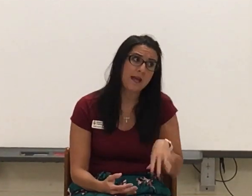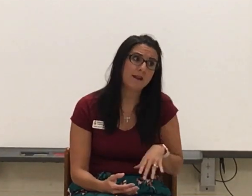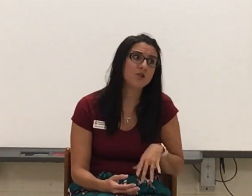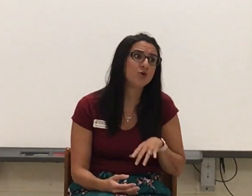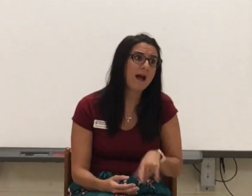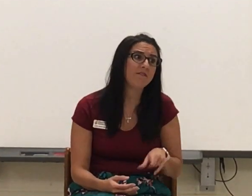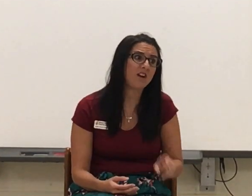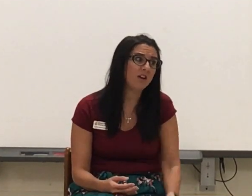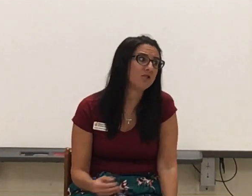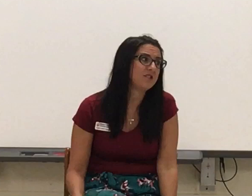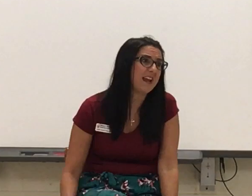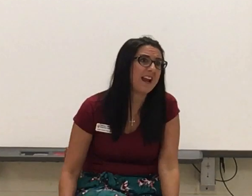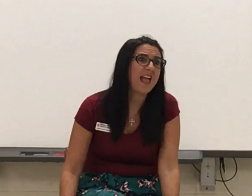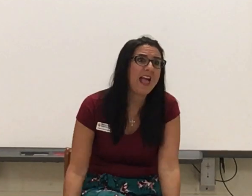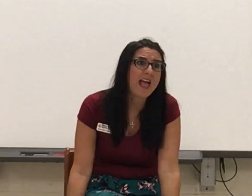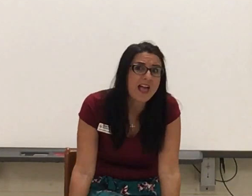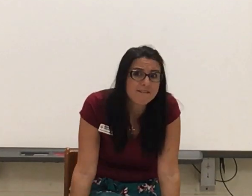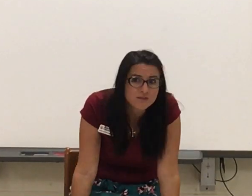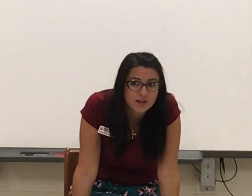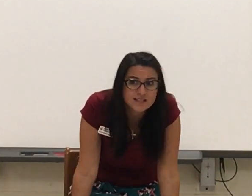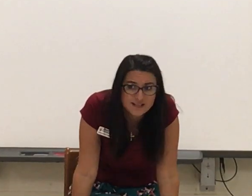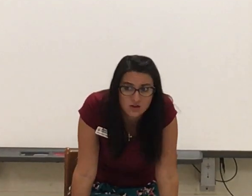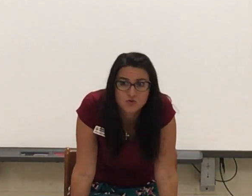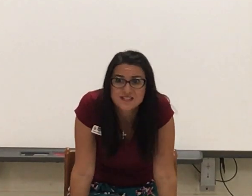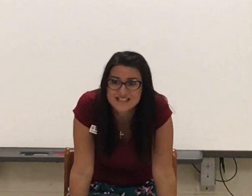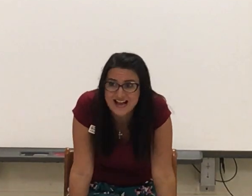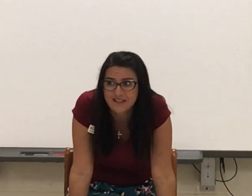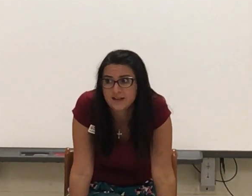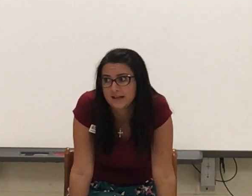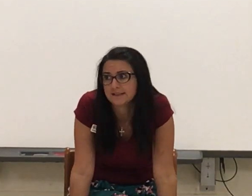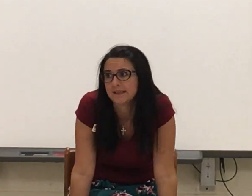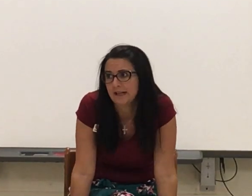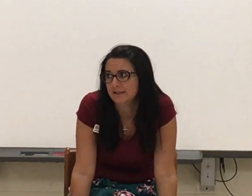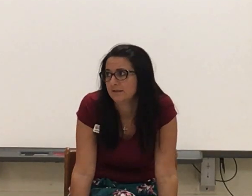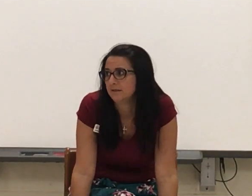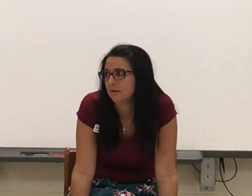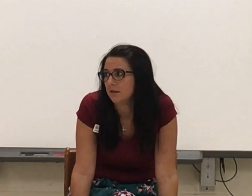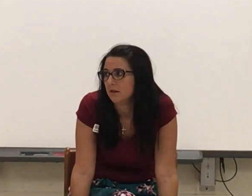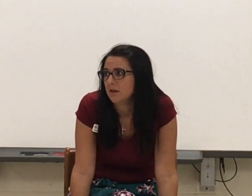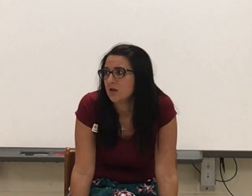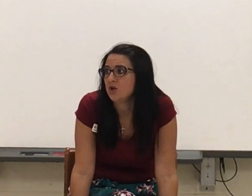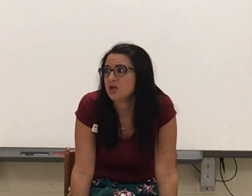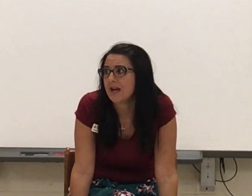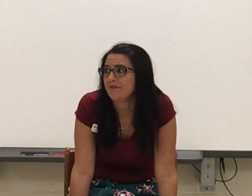that does not mean that you have to understand every single sign that I sign, you just have